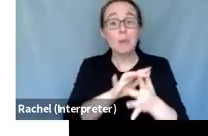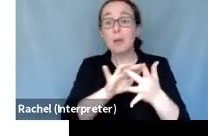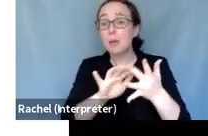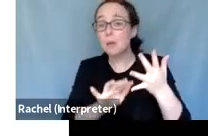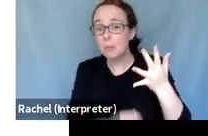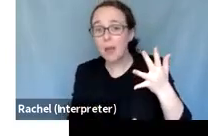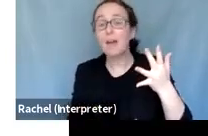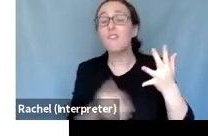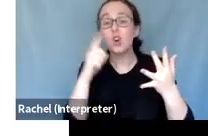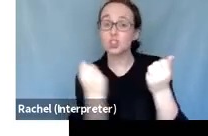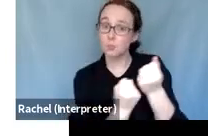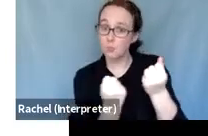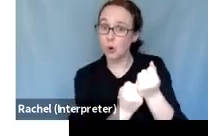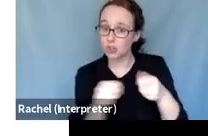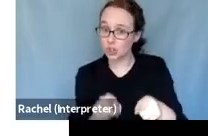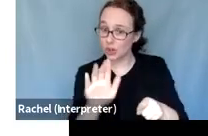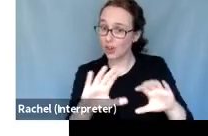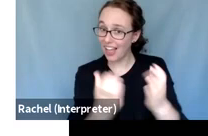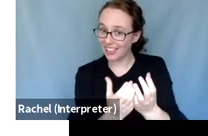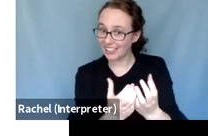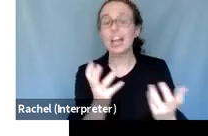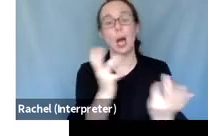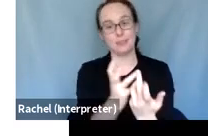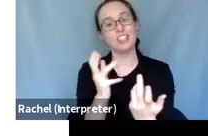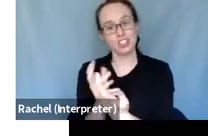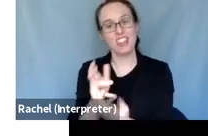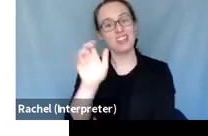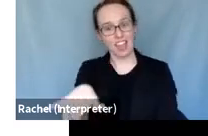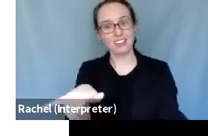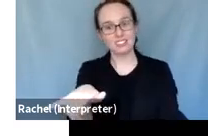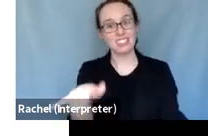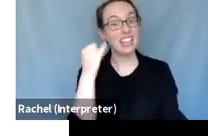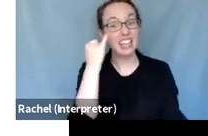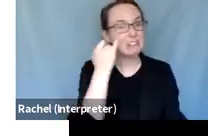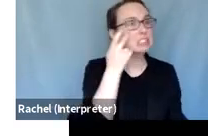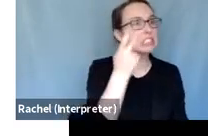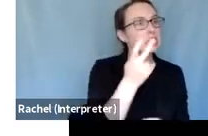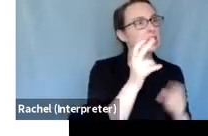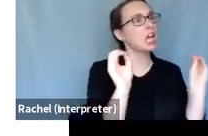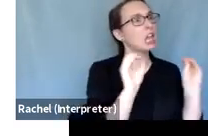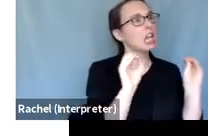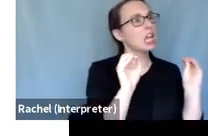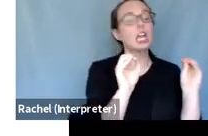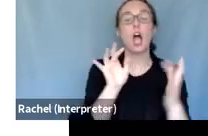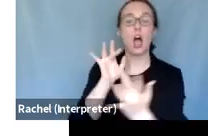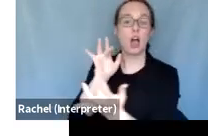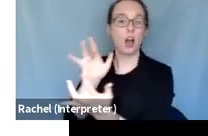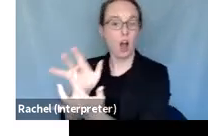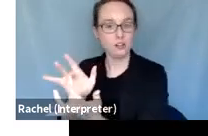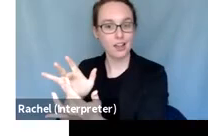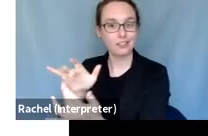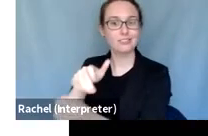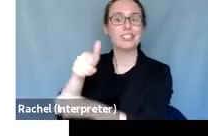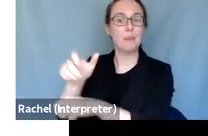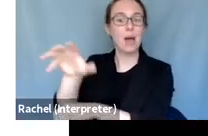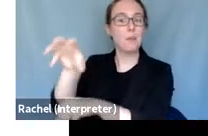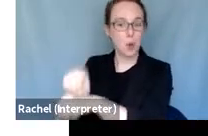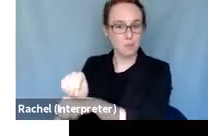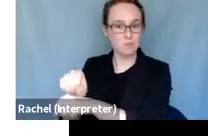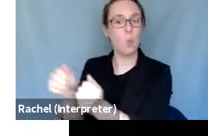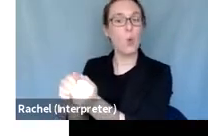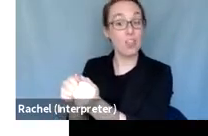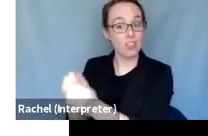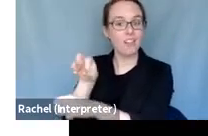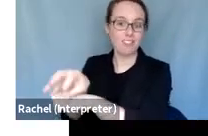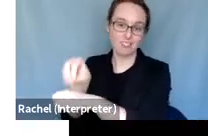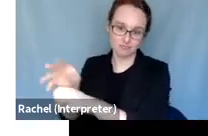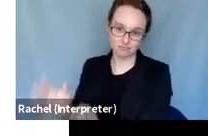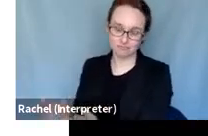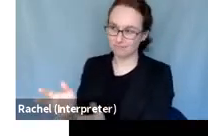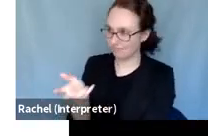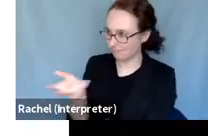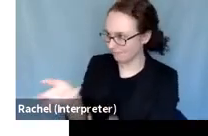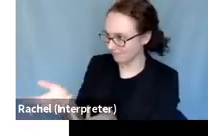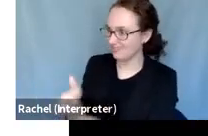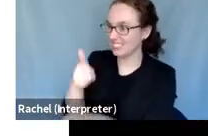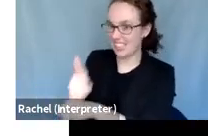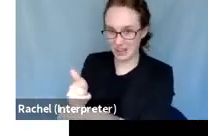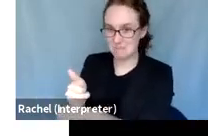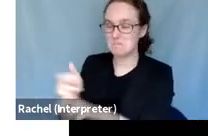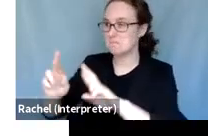Sage Talbot: to support you in your classes. So then you will need to make sure you reach out to us and schedule a counselor appointment to get the accommodations set up in AIM before you can request them.